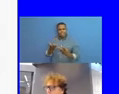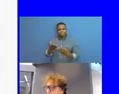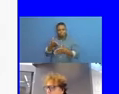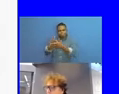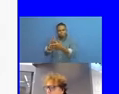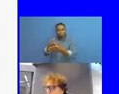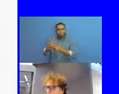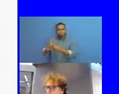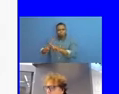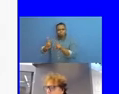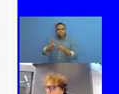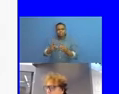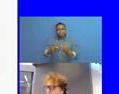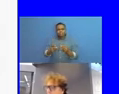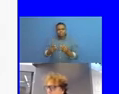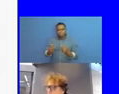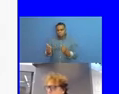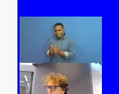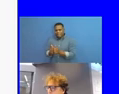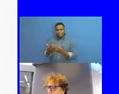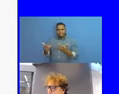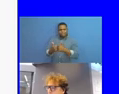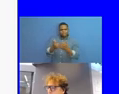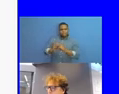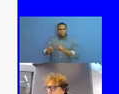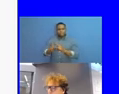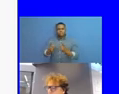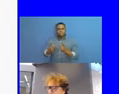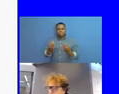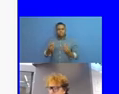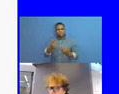that we think we will face when trying to achieve this aim?